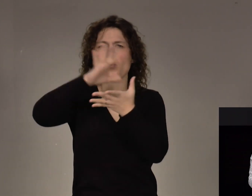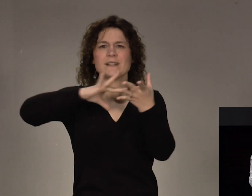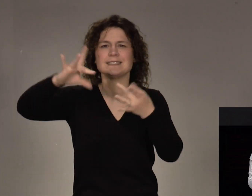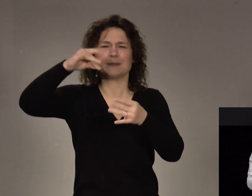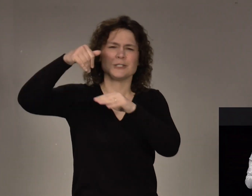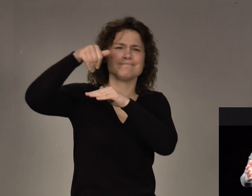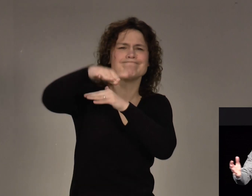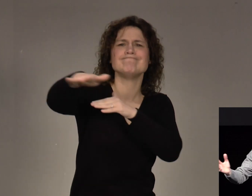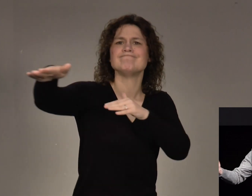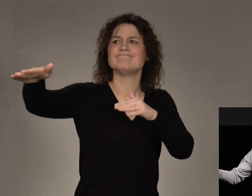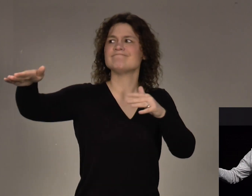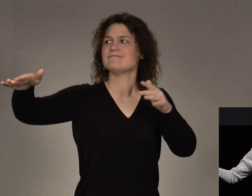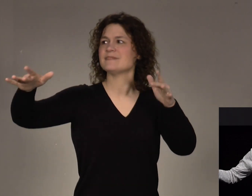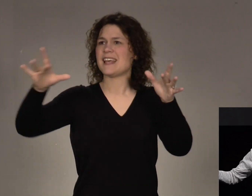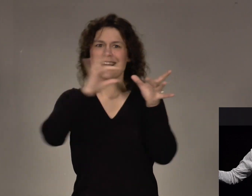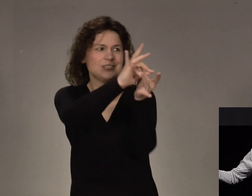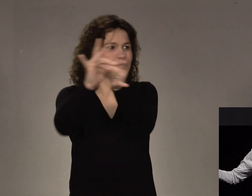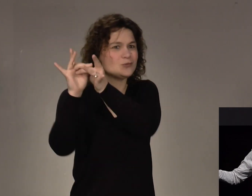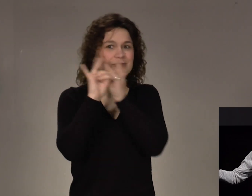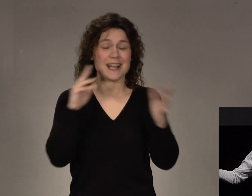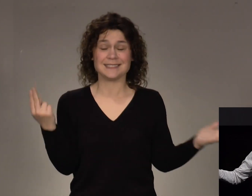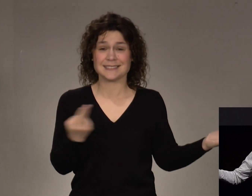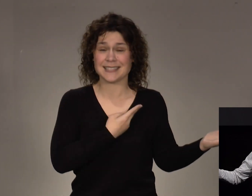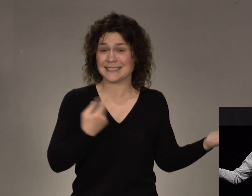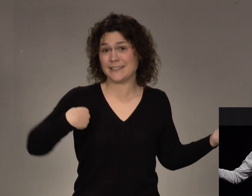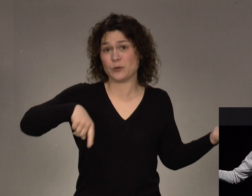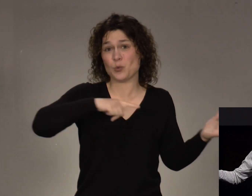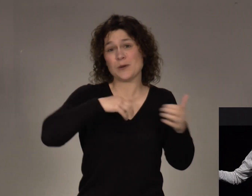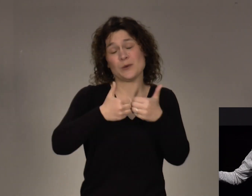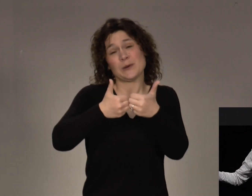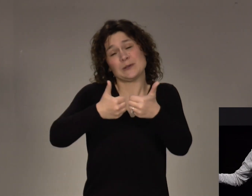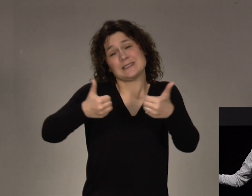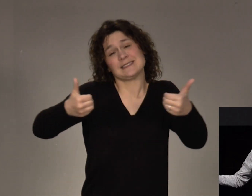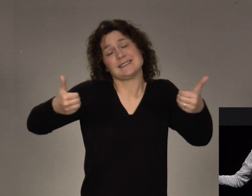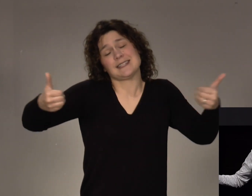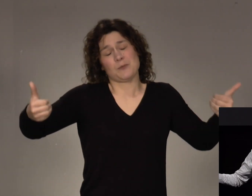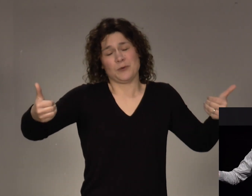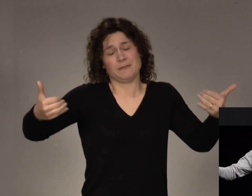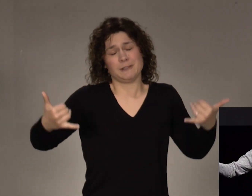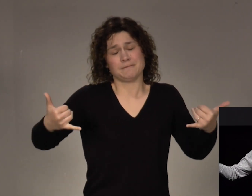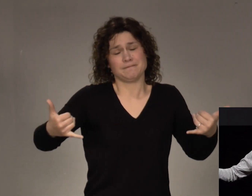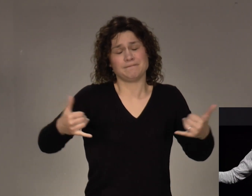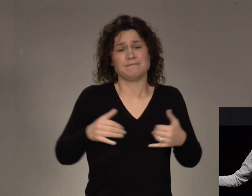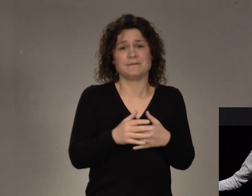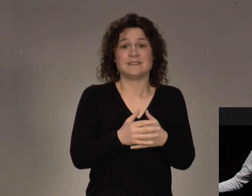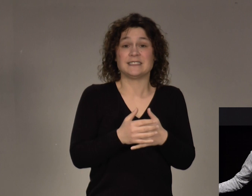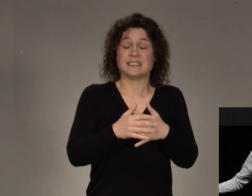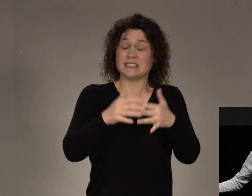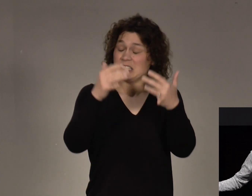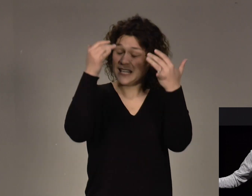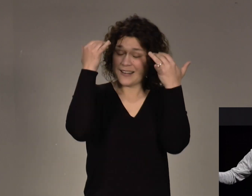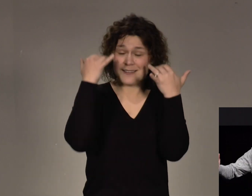Holy Spirit unites us even when we are separate from one another. And even now,